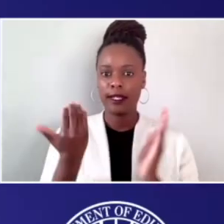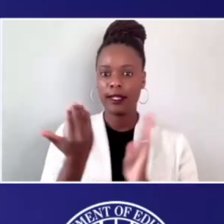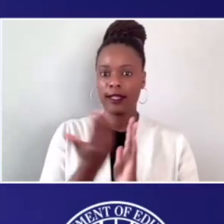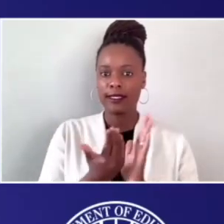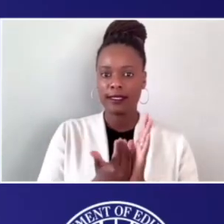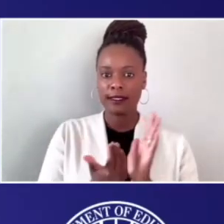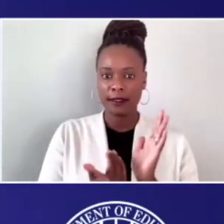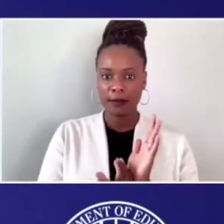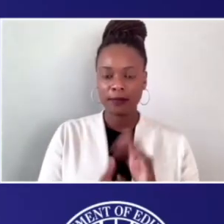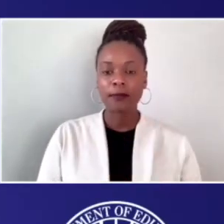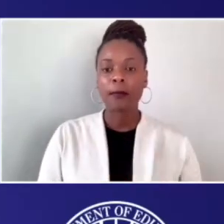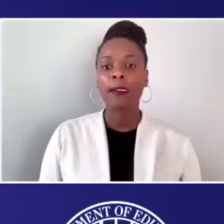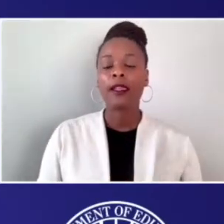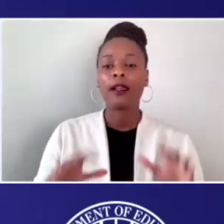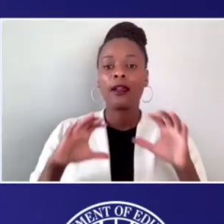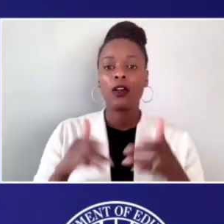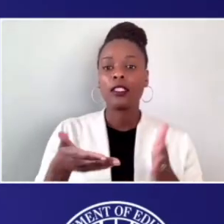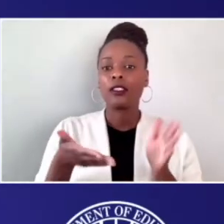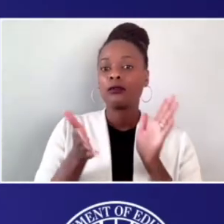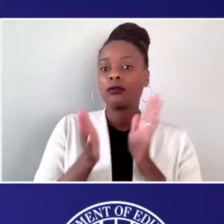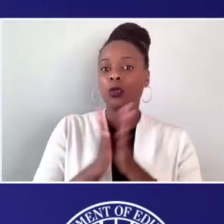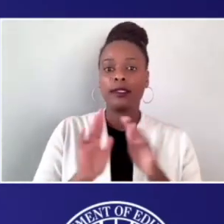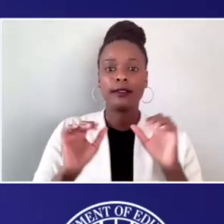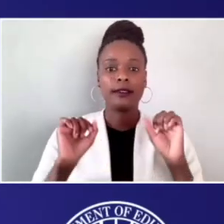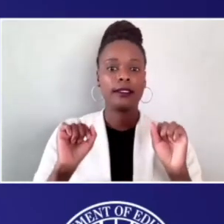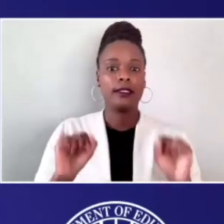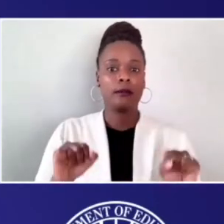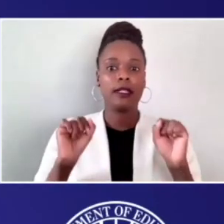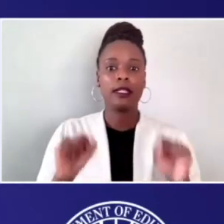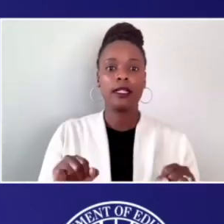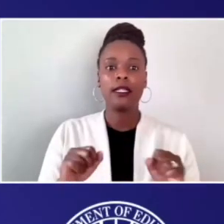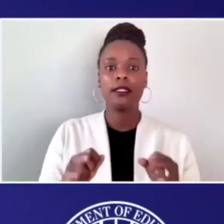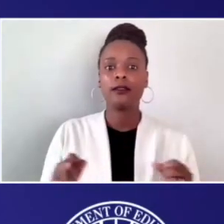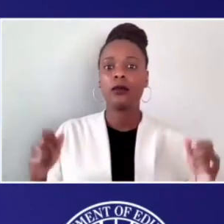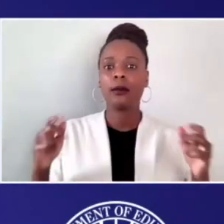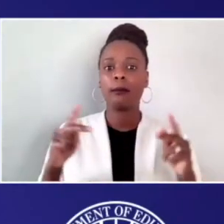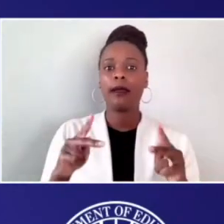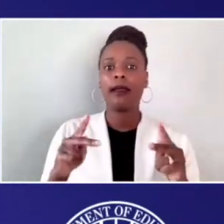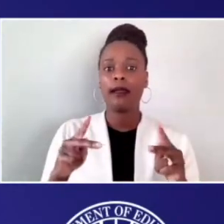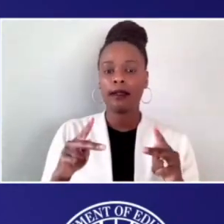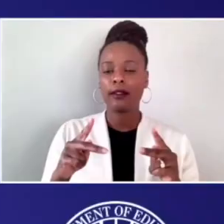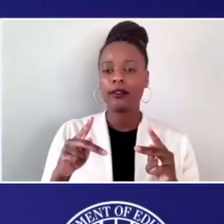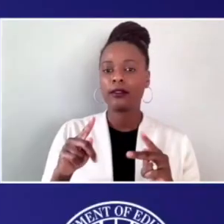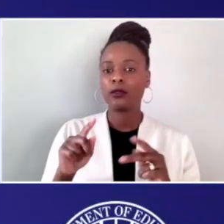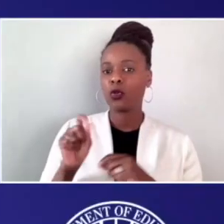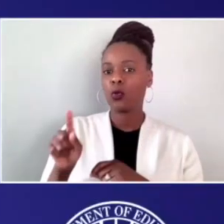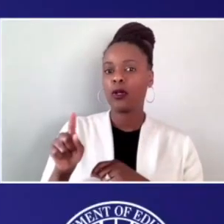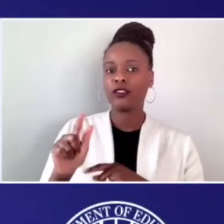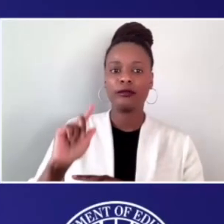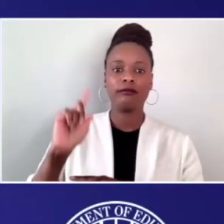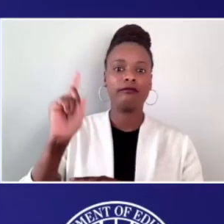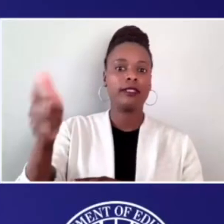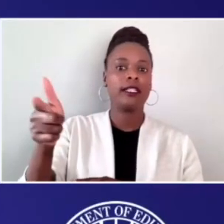The caucus requests the ability to return to this question at a later point in the negotiations.